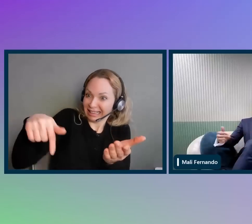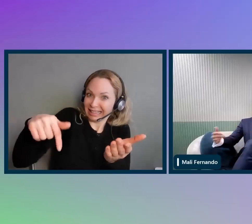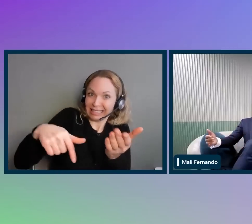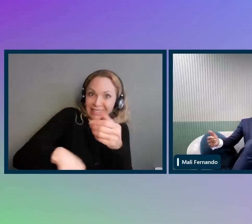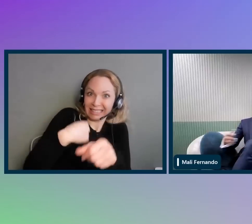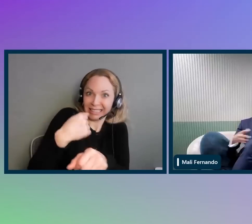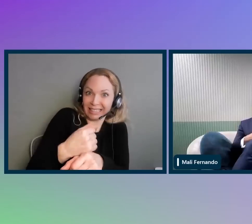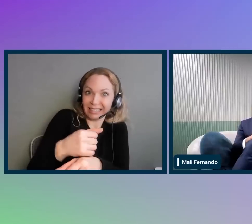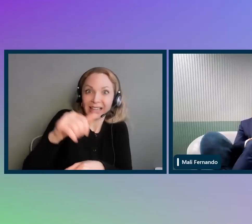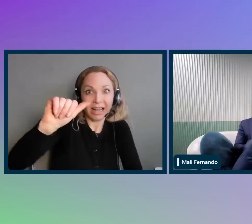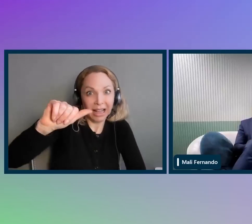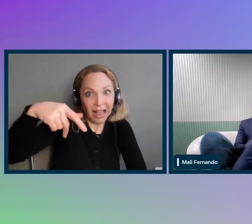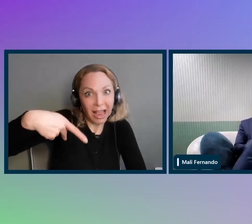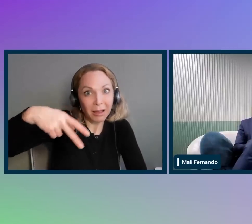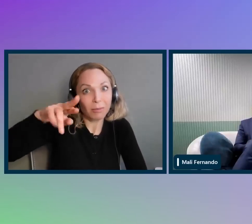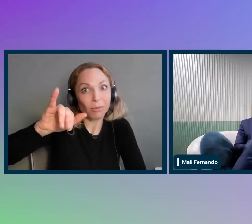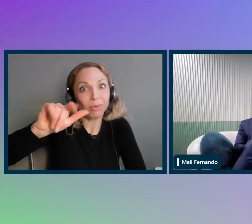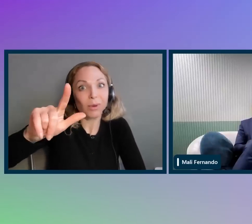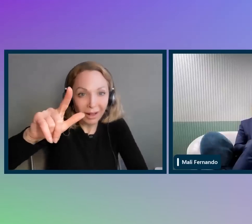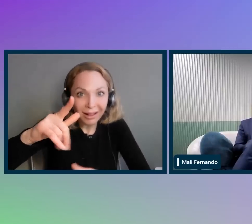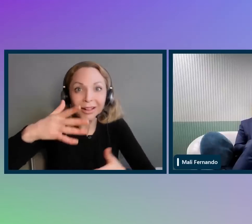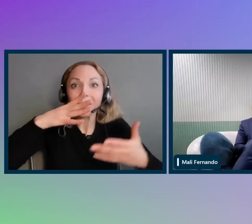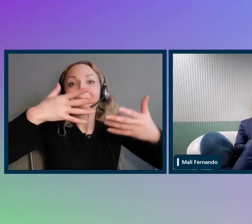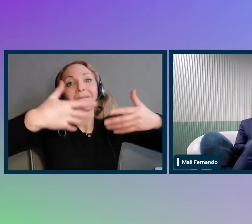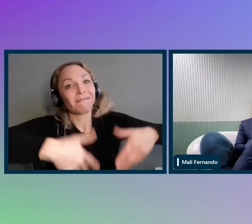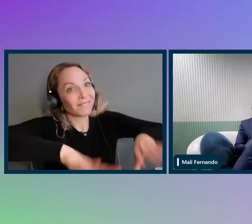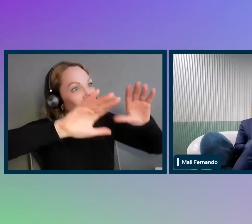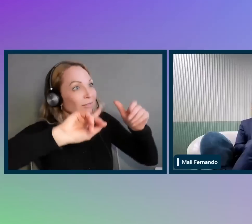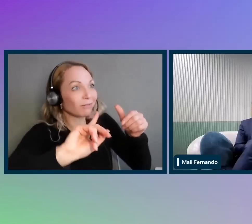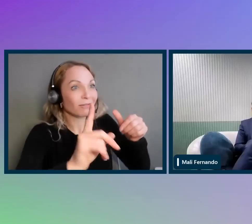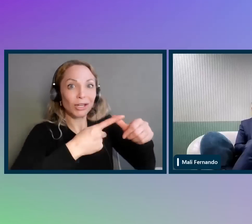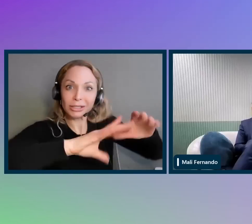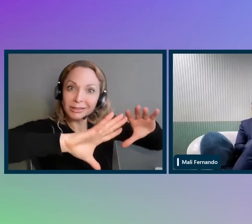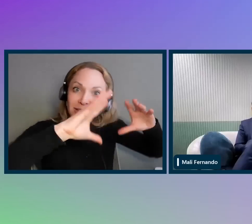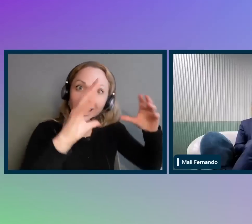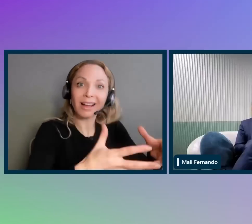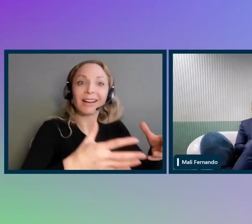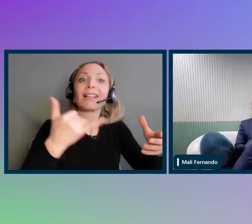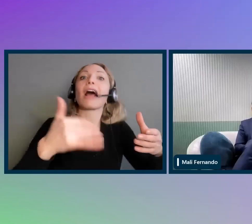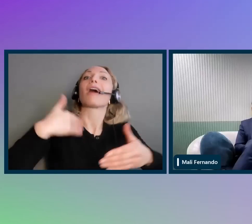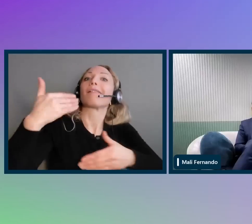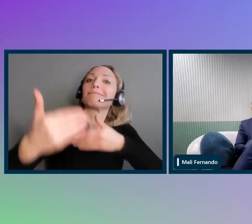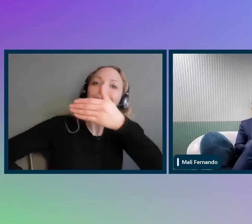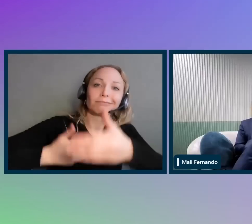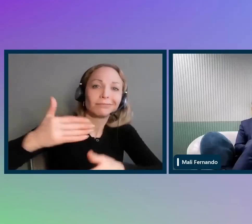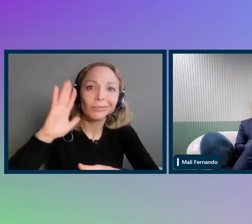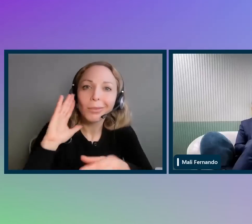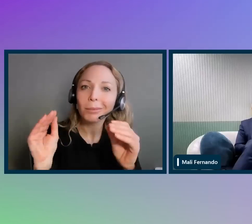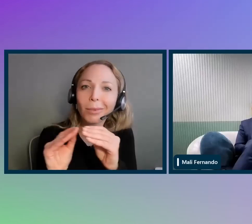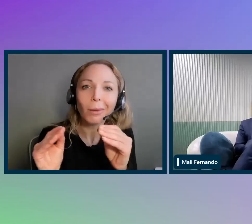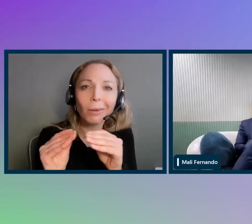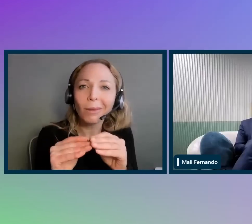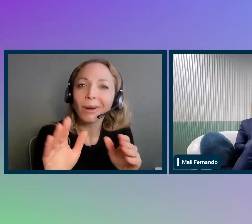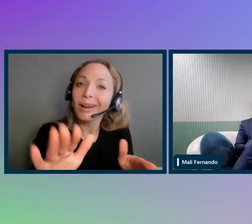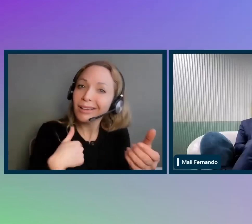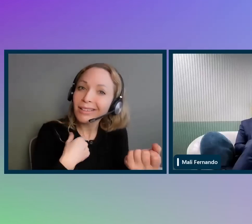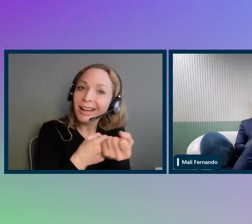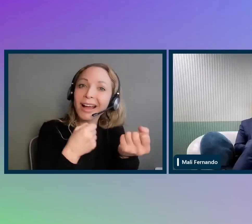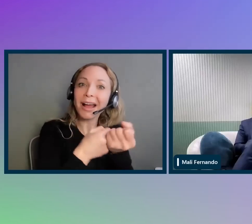So that's something which we're helping large and small because I think we have the ability to get the message out there